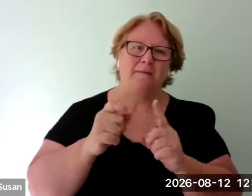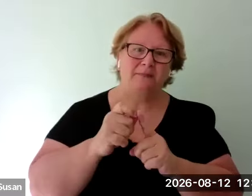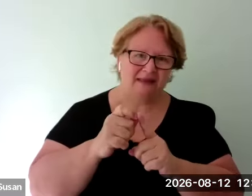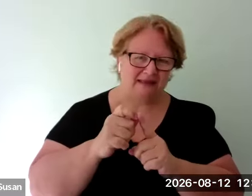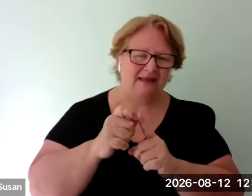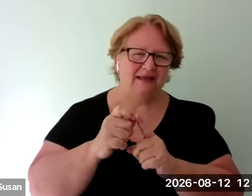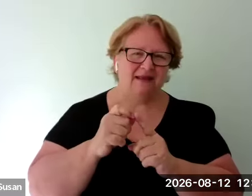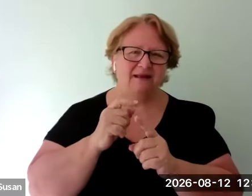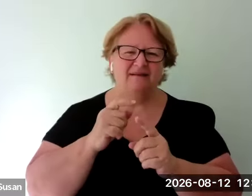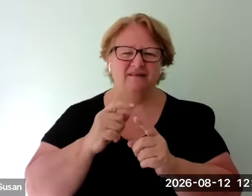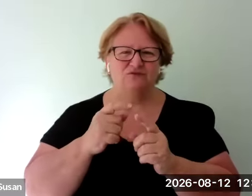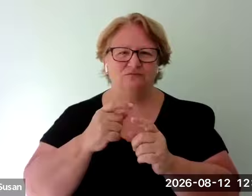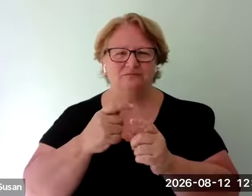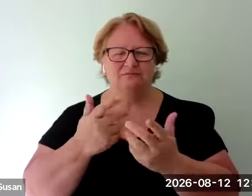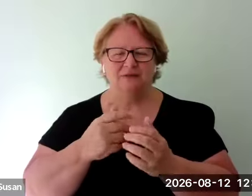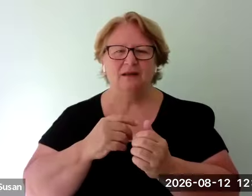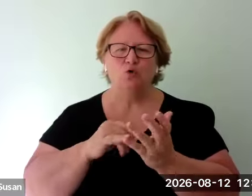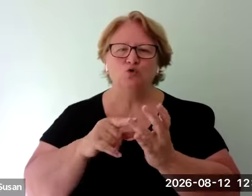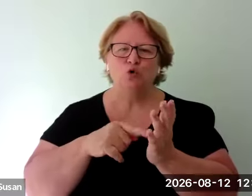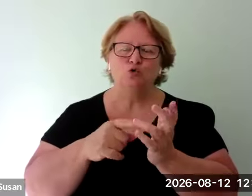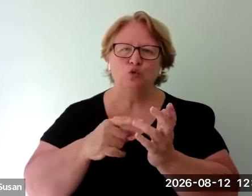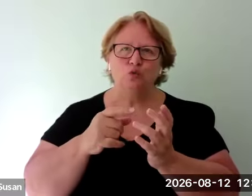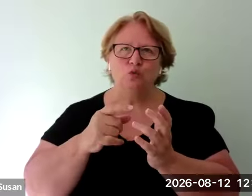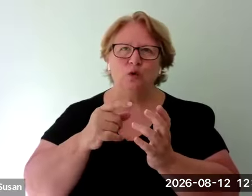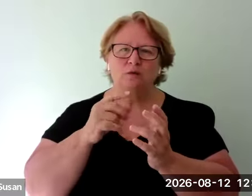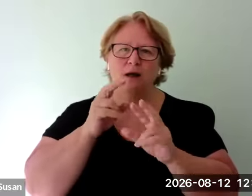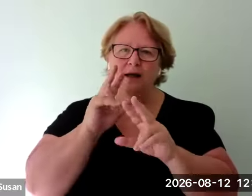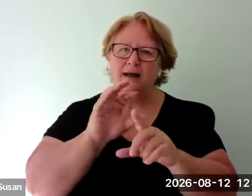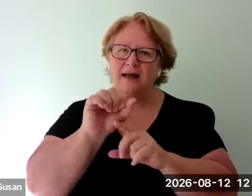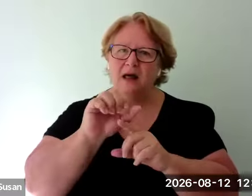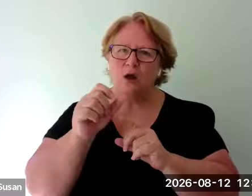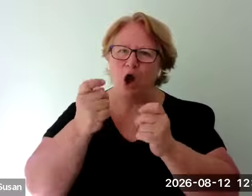Disability Research Leadership Program or the DRLP, and I'll